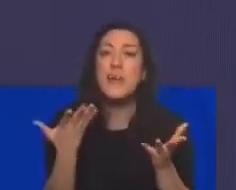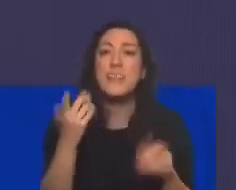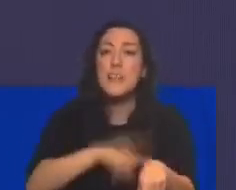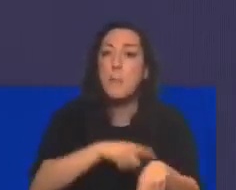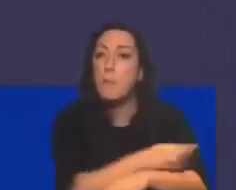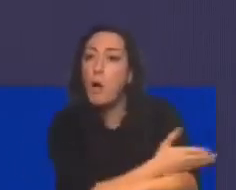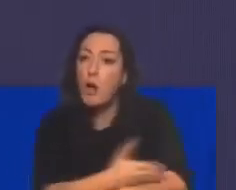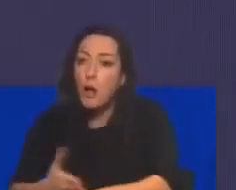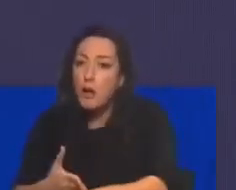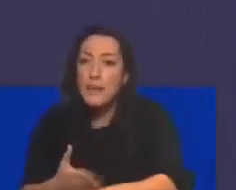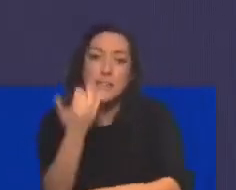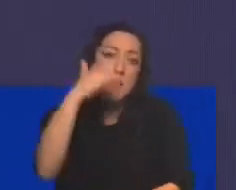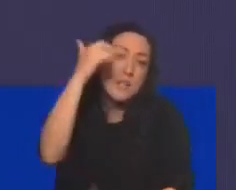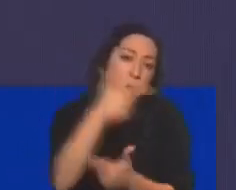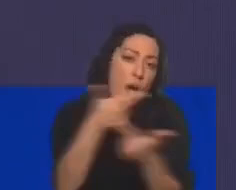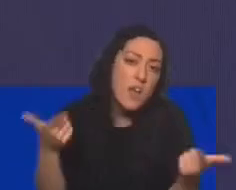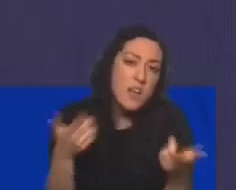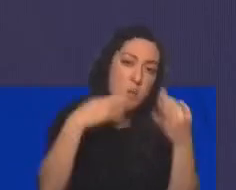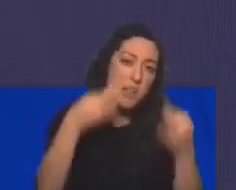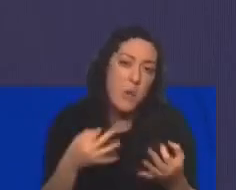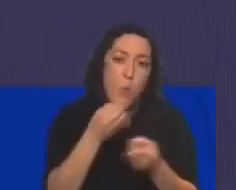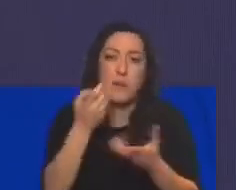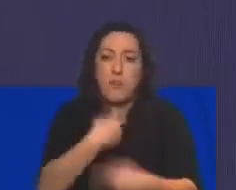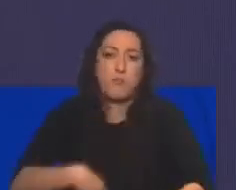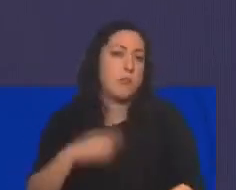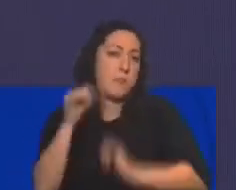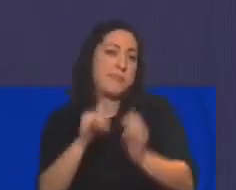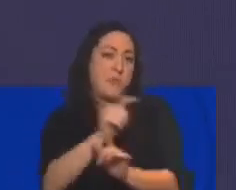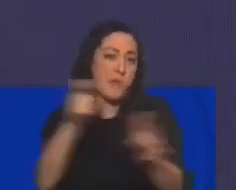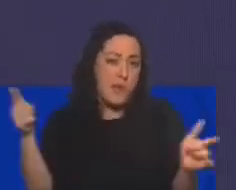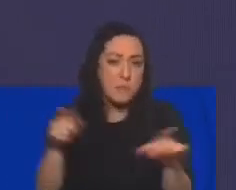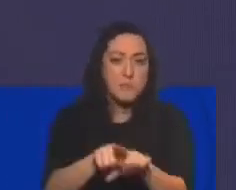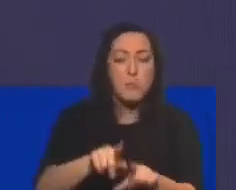interest rate. It would be a mess that has no explanation. Like the case of Keynes